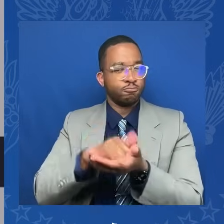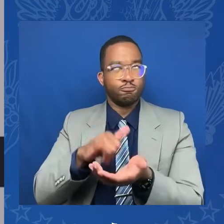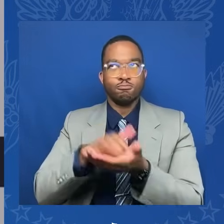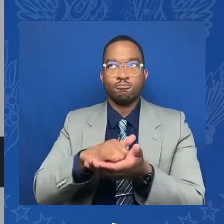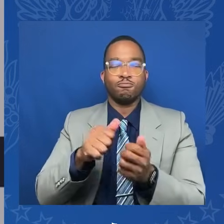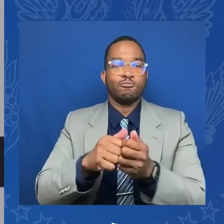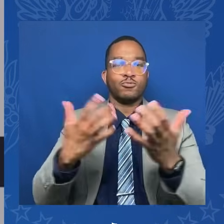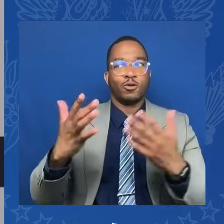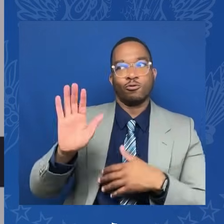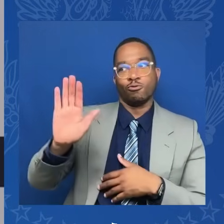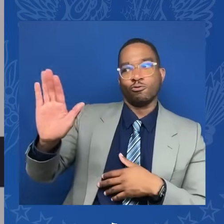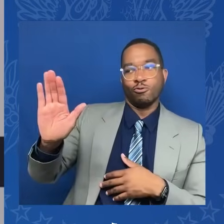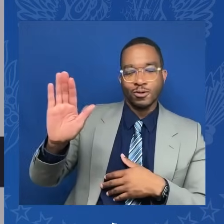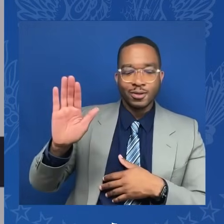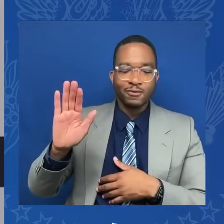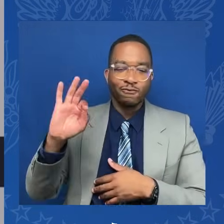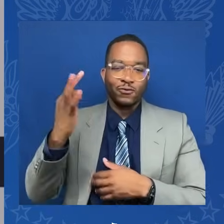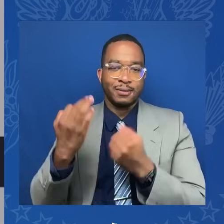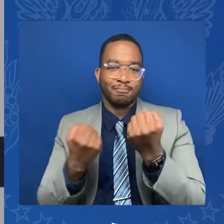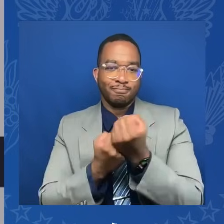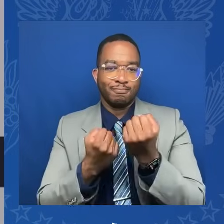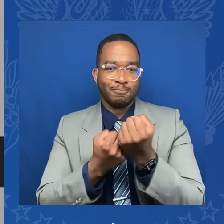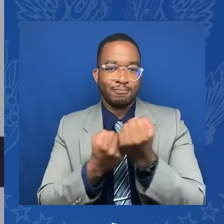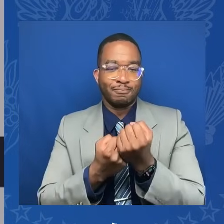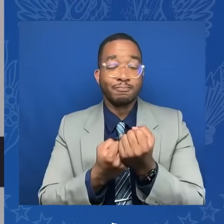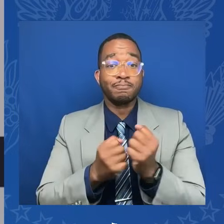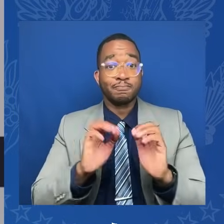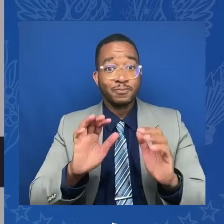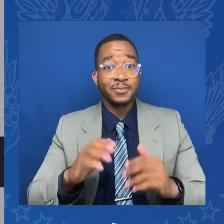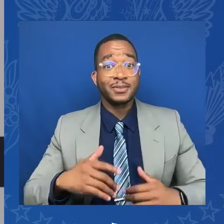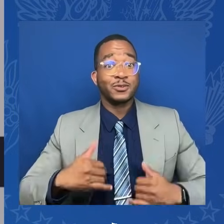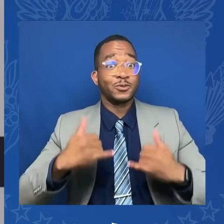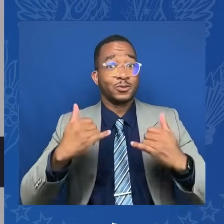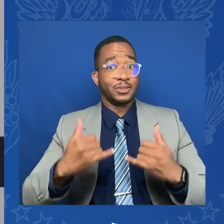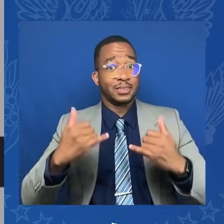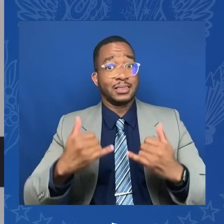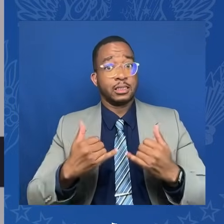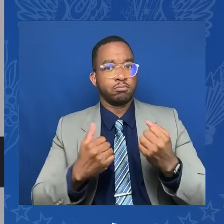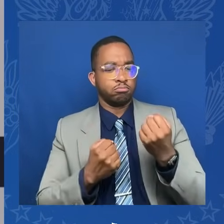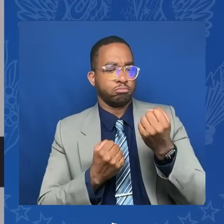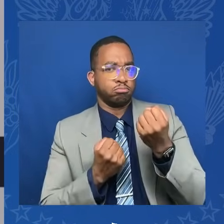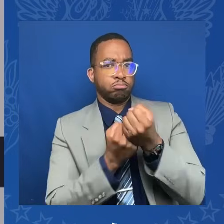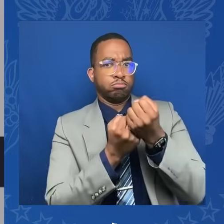Today, I proudly stand with France to support freedom and democracy around the world.